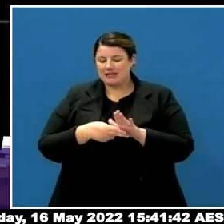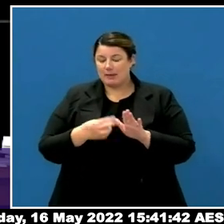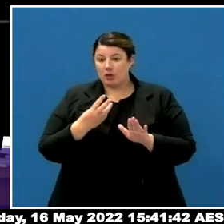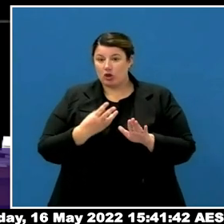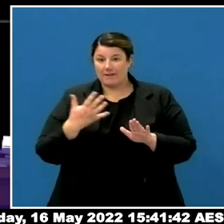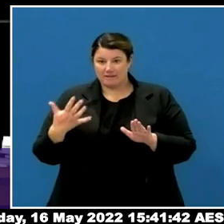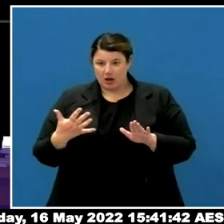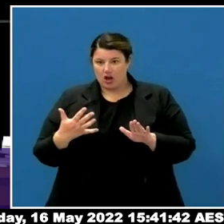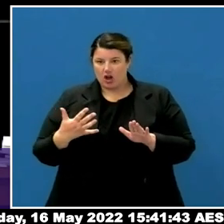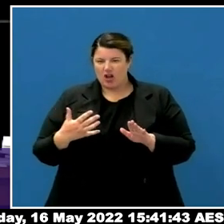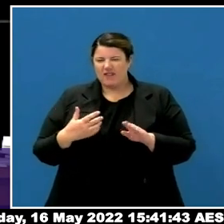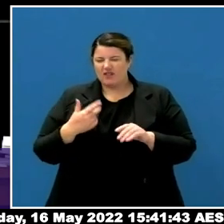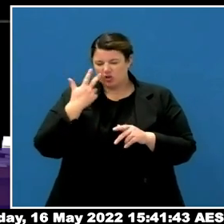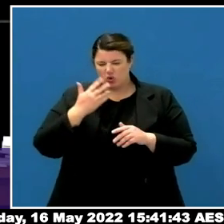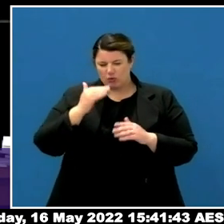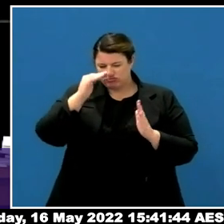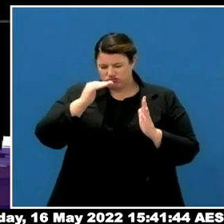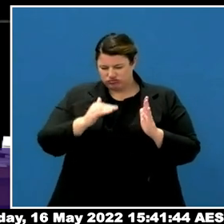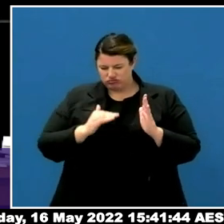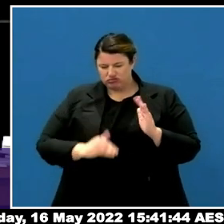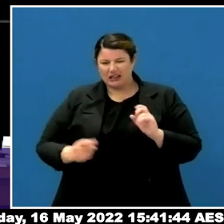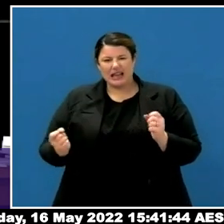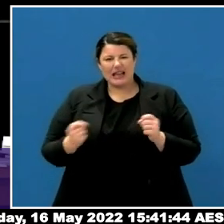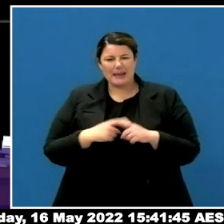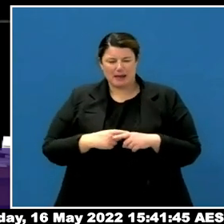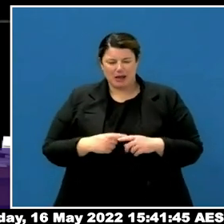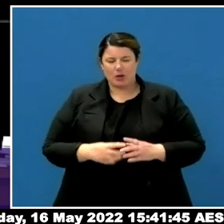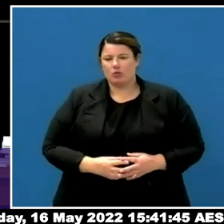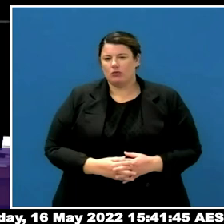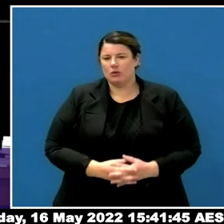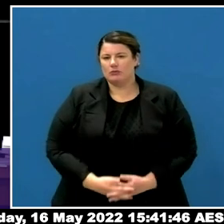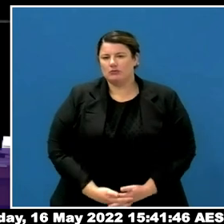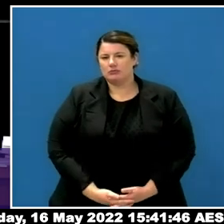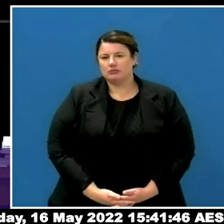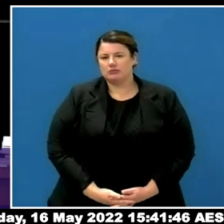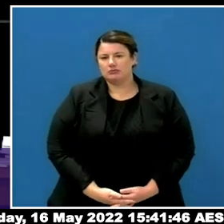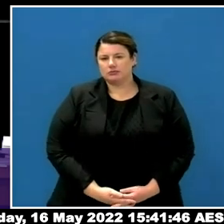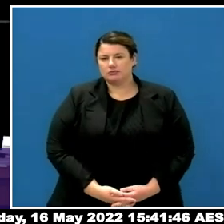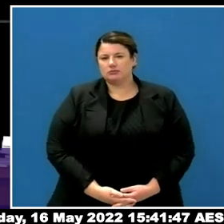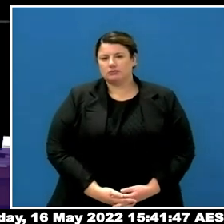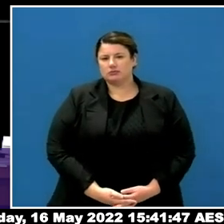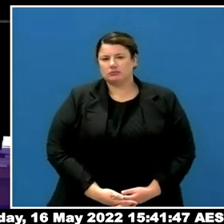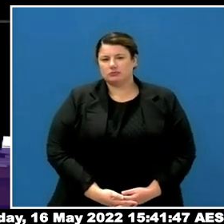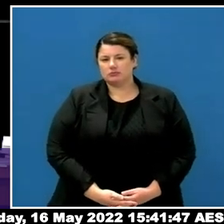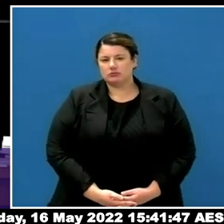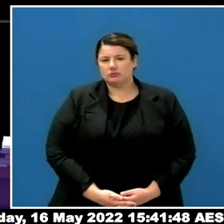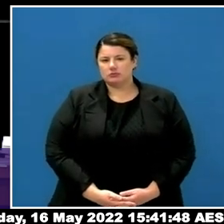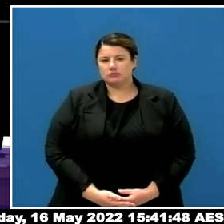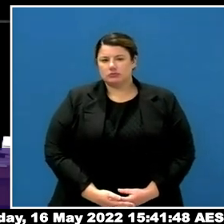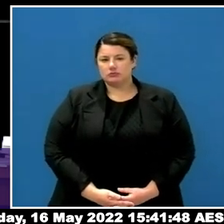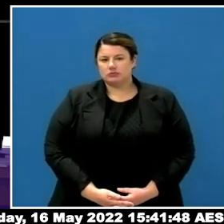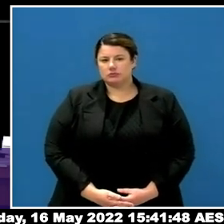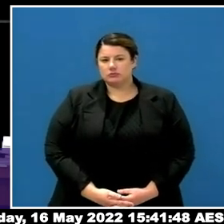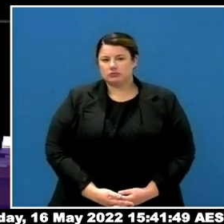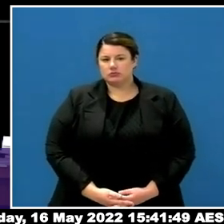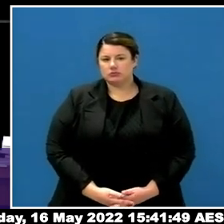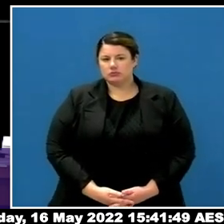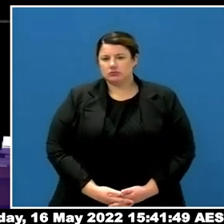I'll ask you to have a look at it, Suzie, in bundle A, tab 35.